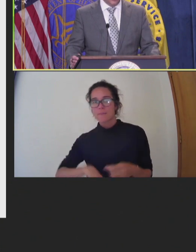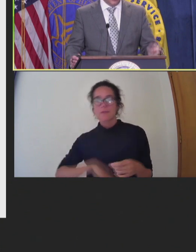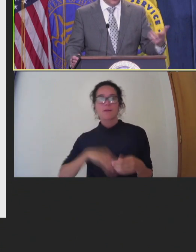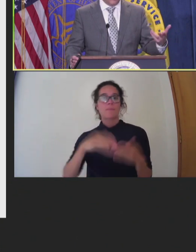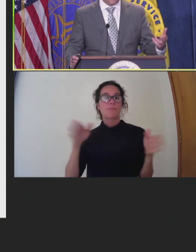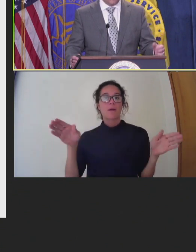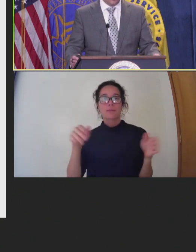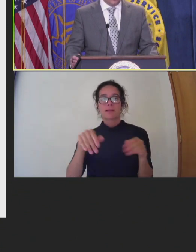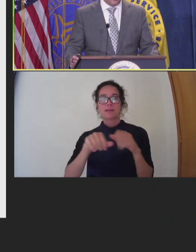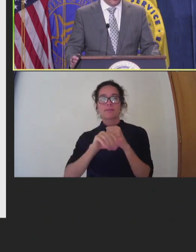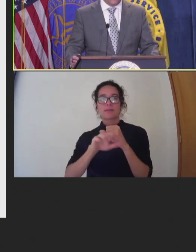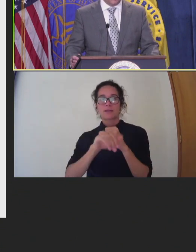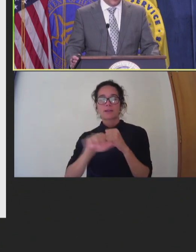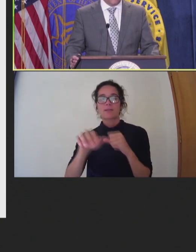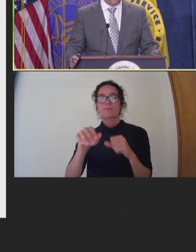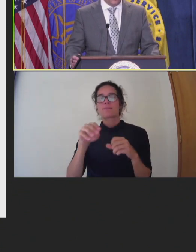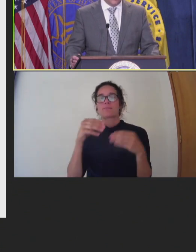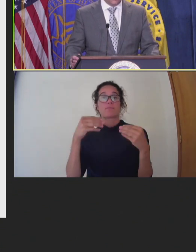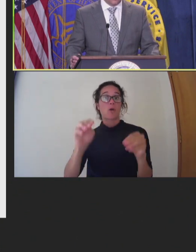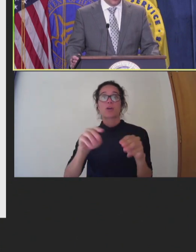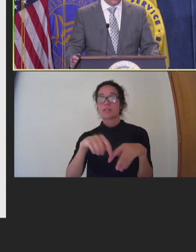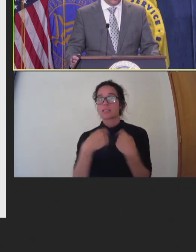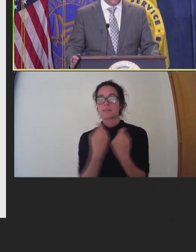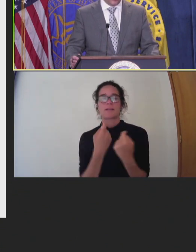And I'll talk to you a little bit about some of the efforts we did to do outreach after